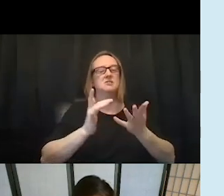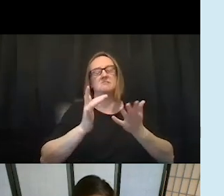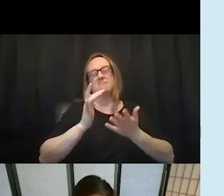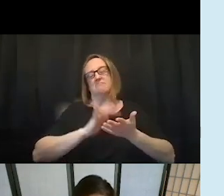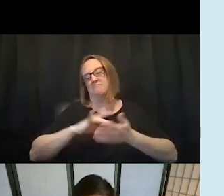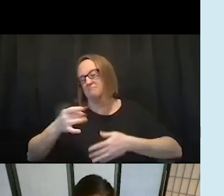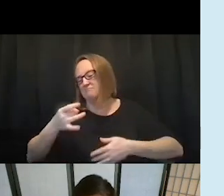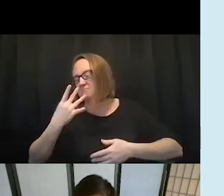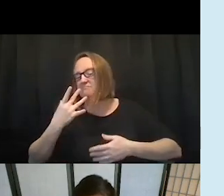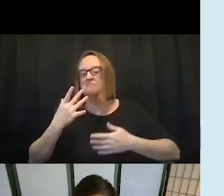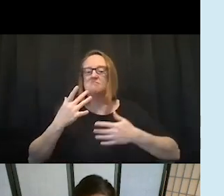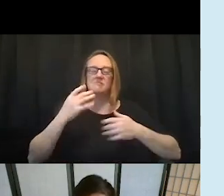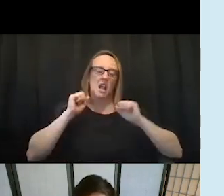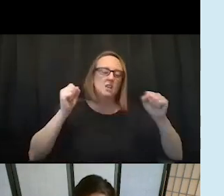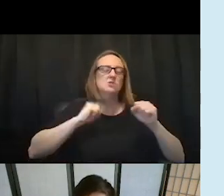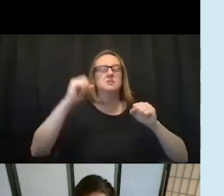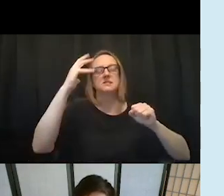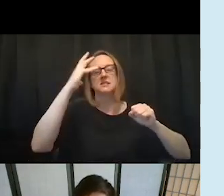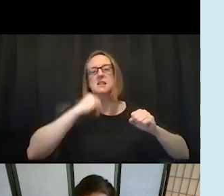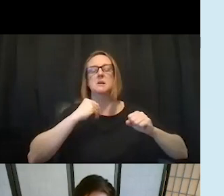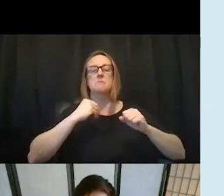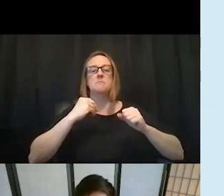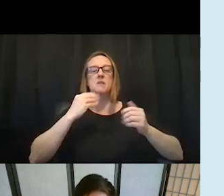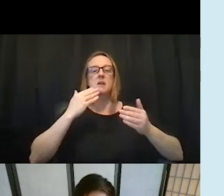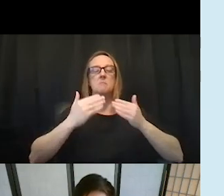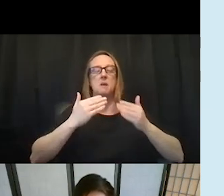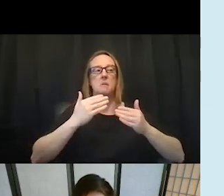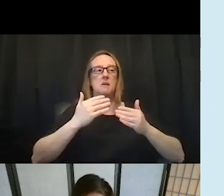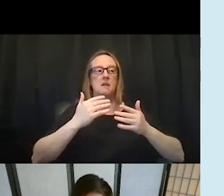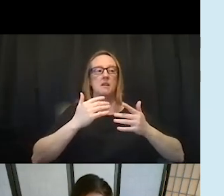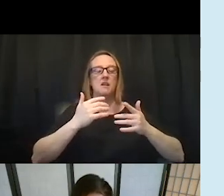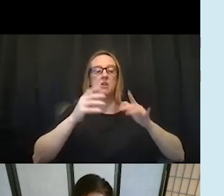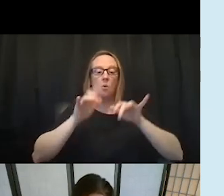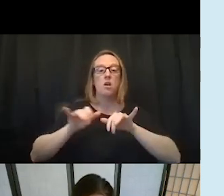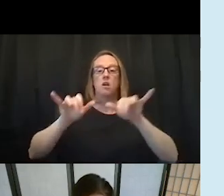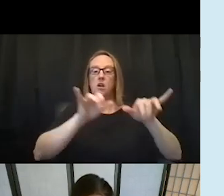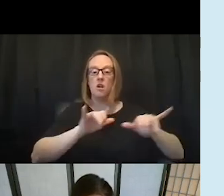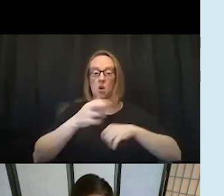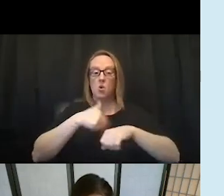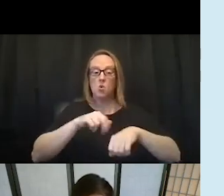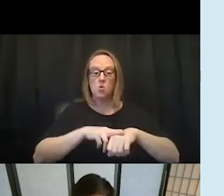when the status quo might not know how to keep me vertical. What's worse? To live slower, to hurt,